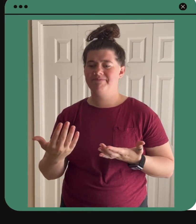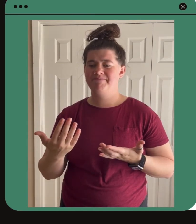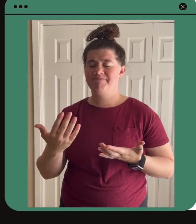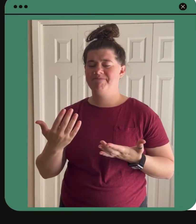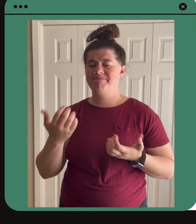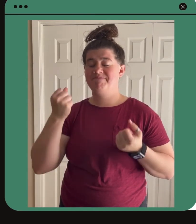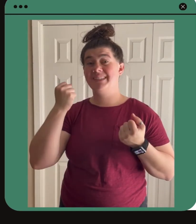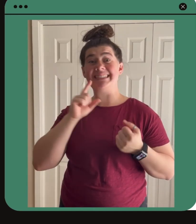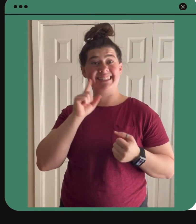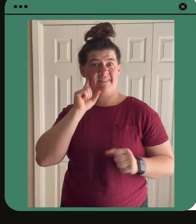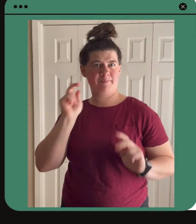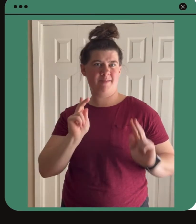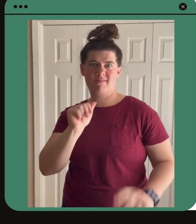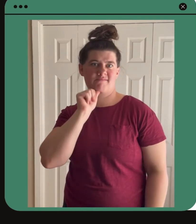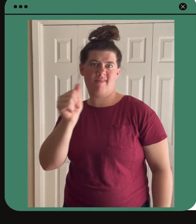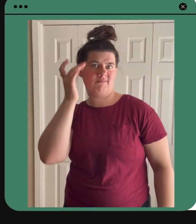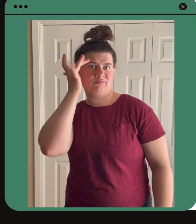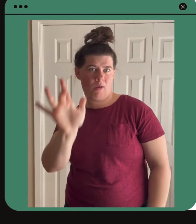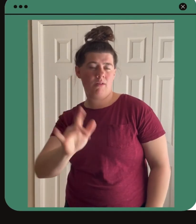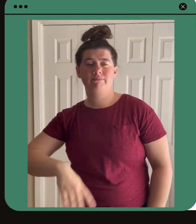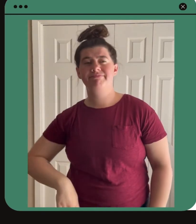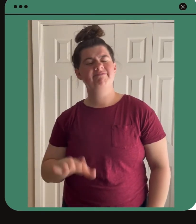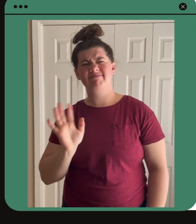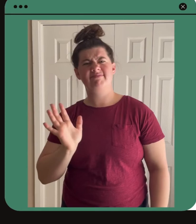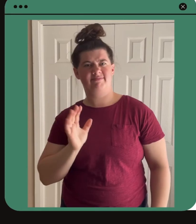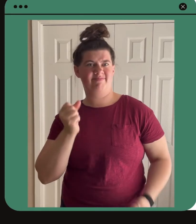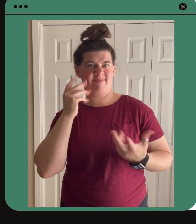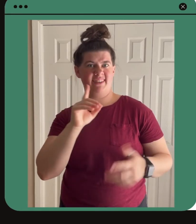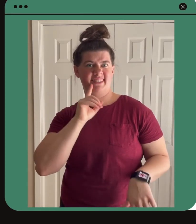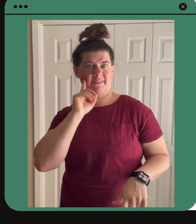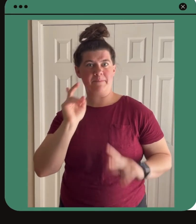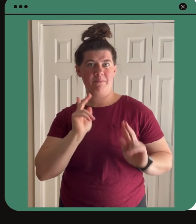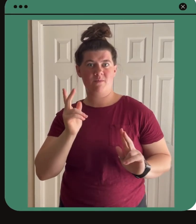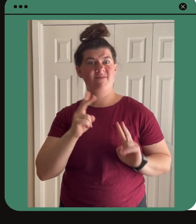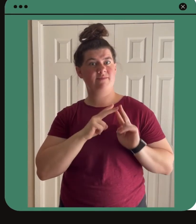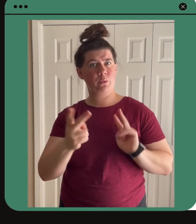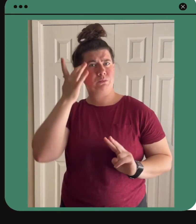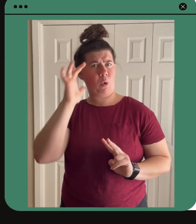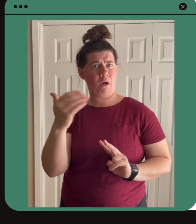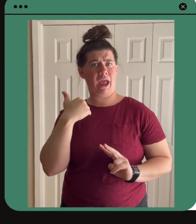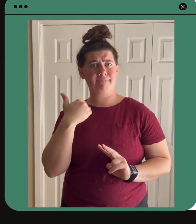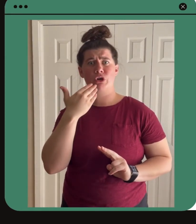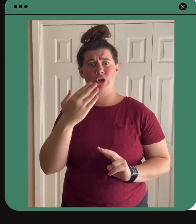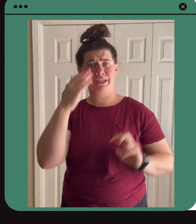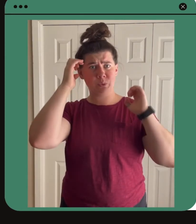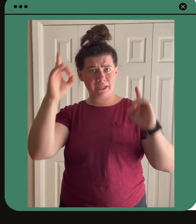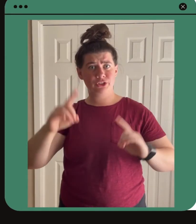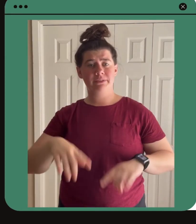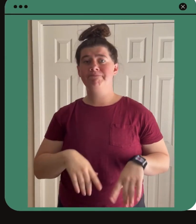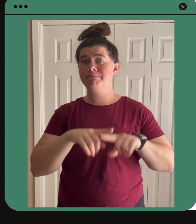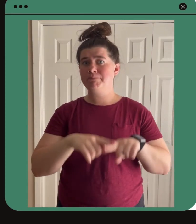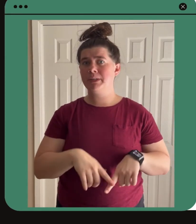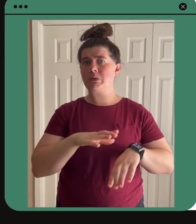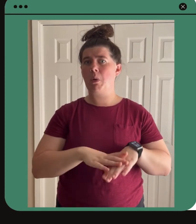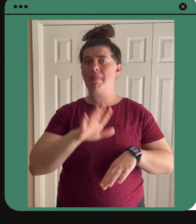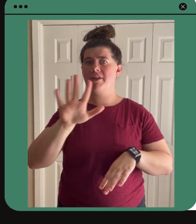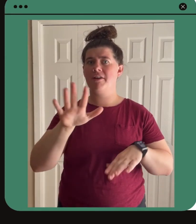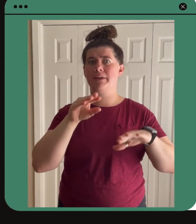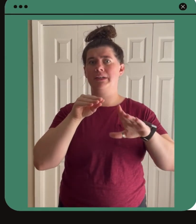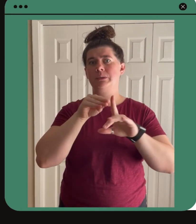And just remember, deafness is a spectrum. Deaf people are not smart. Actually many deaf people are very smart and they have a good education.